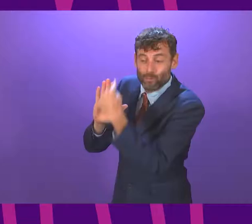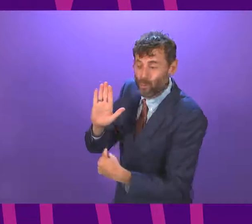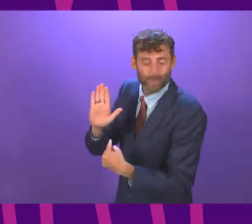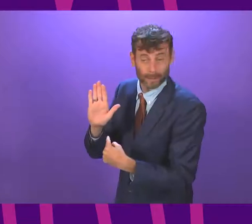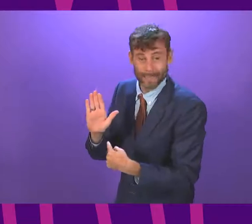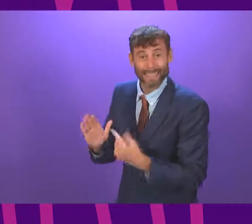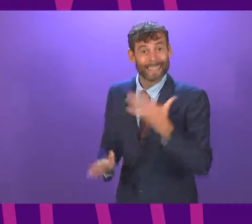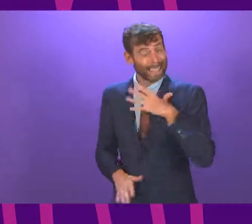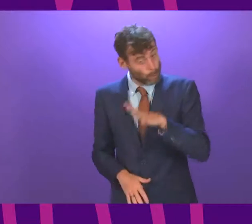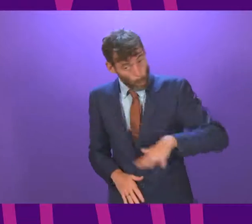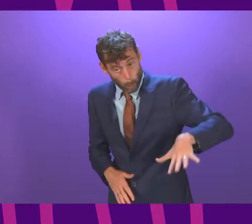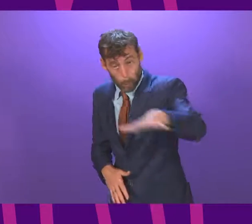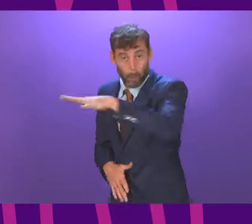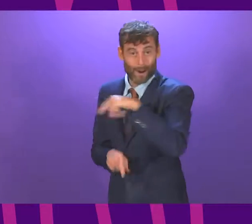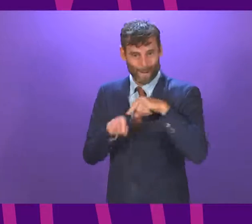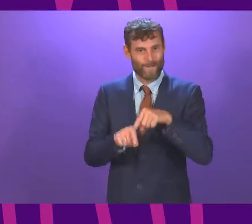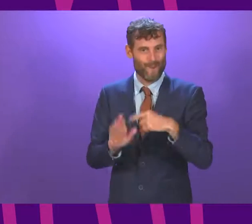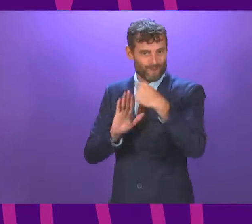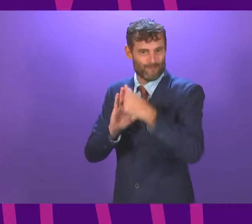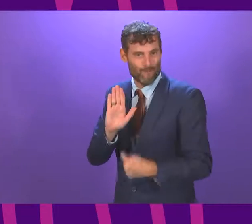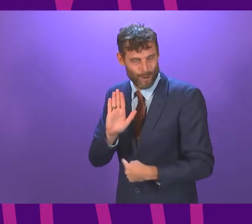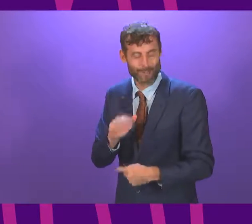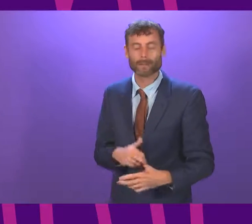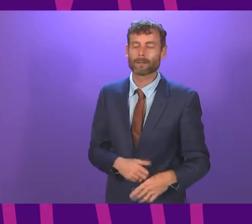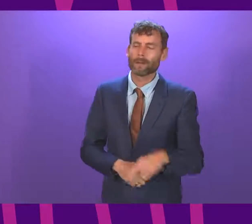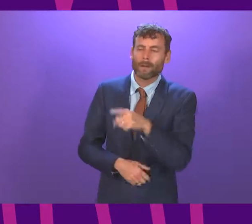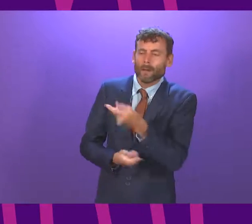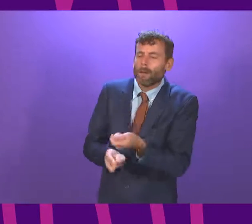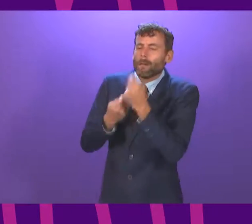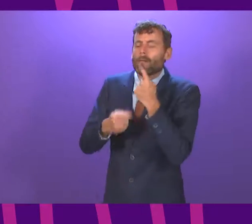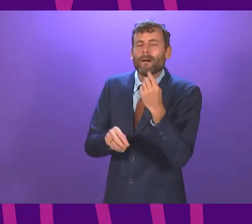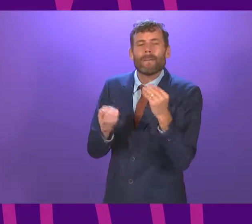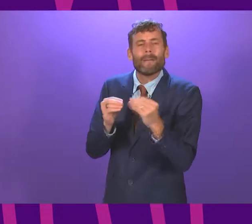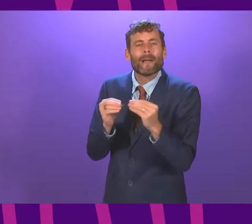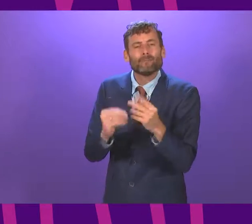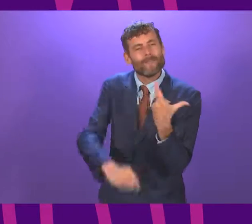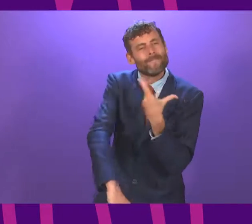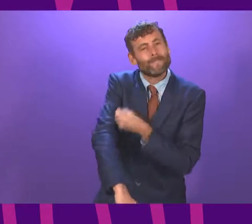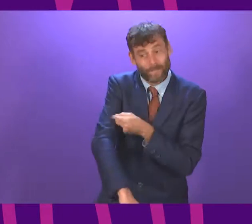Oliver Mundell mentioned vaccinations. I once again commend the many young people who